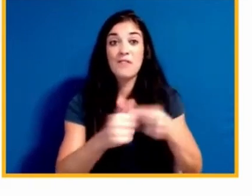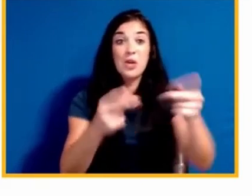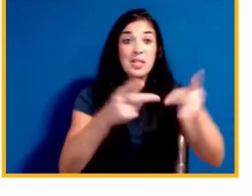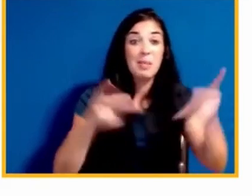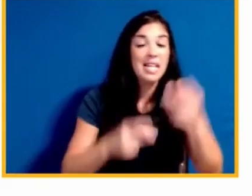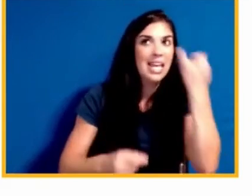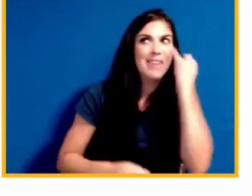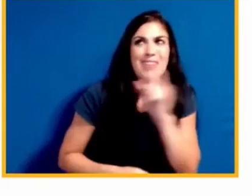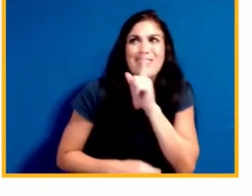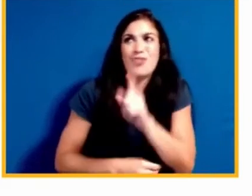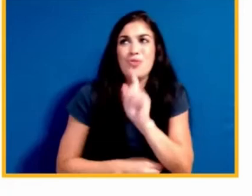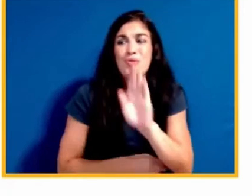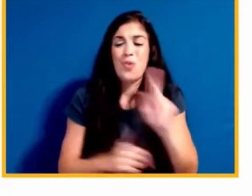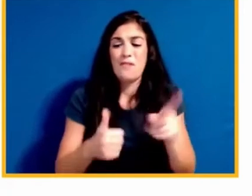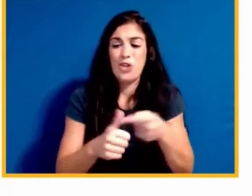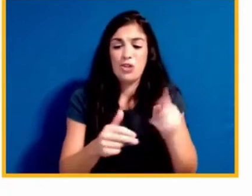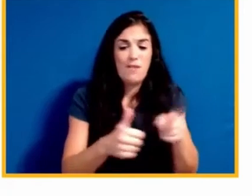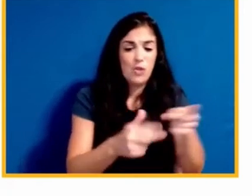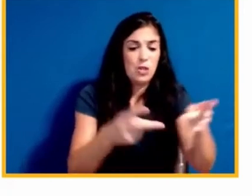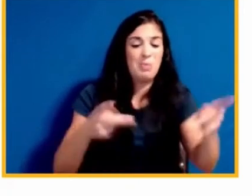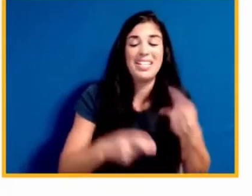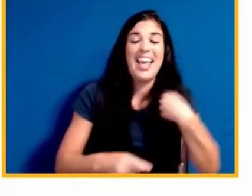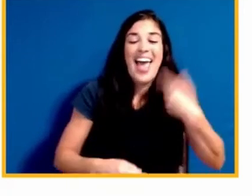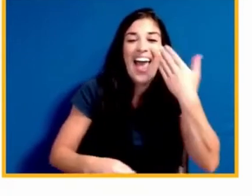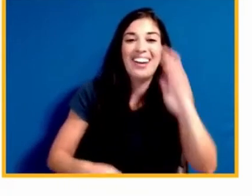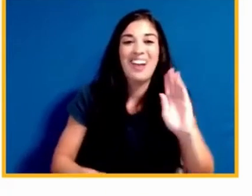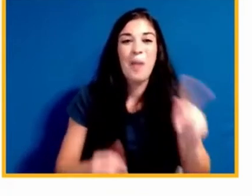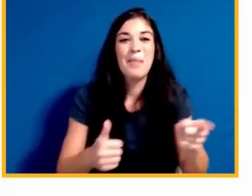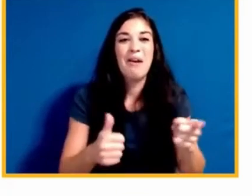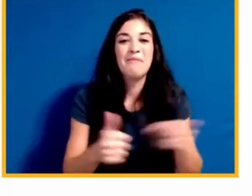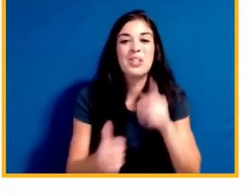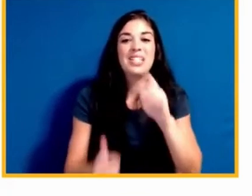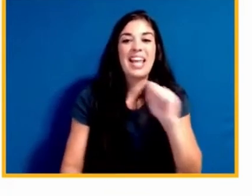true if it's your first first place, but regardless, your first Anthrocon first place.